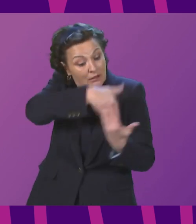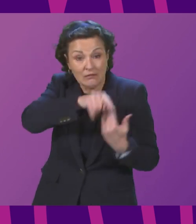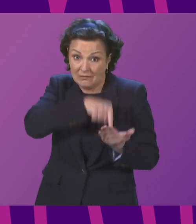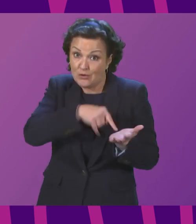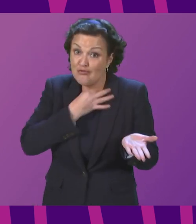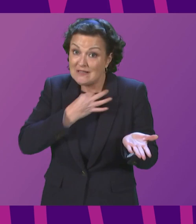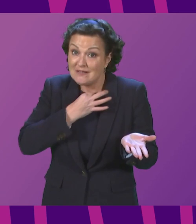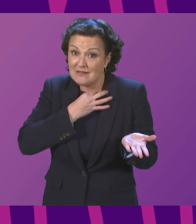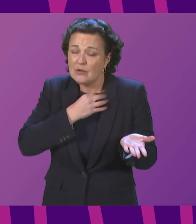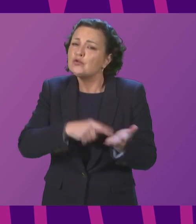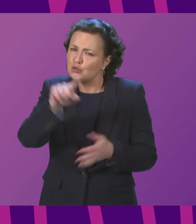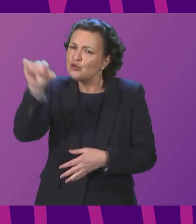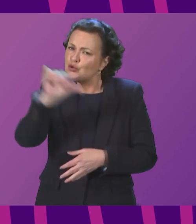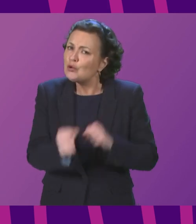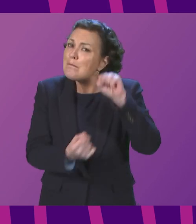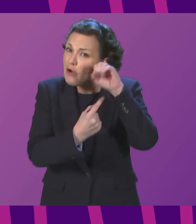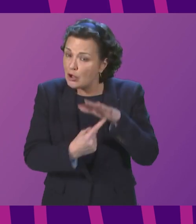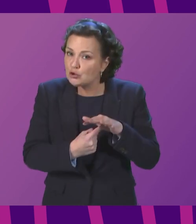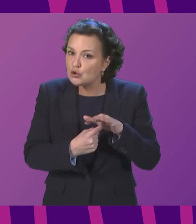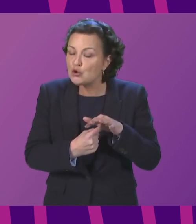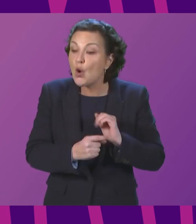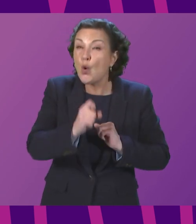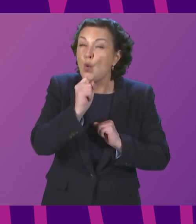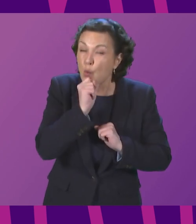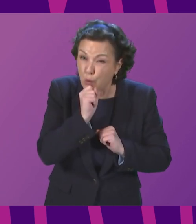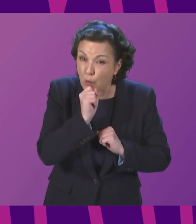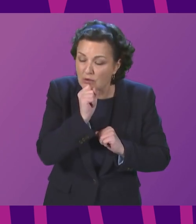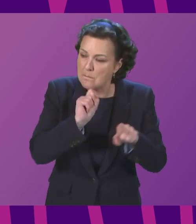so we should prioritise the contacts that matter most to us.